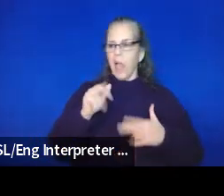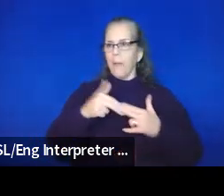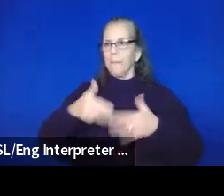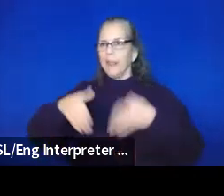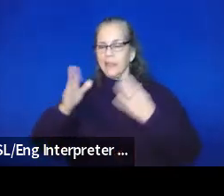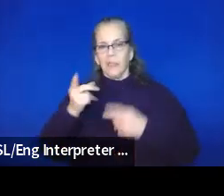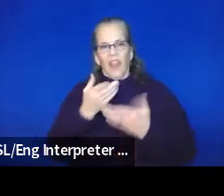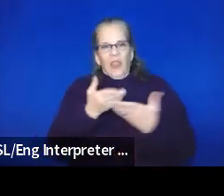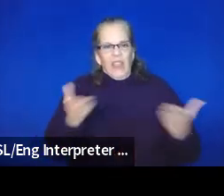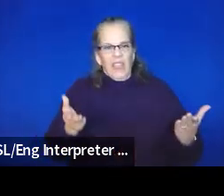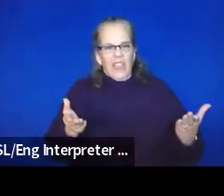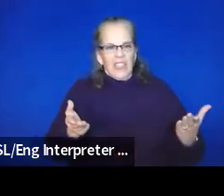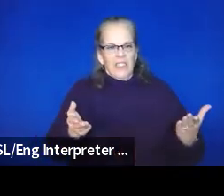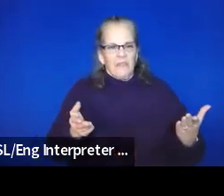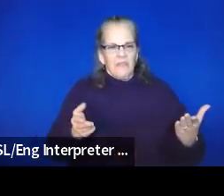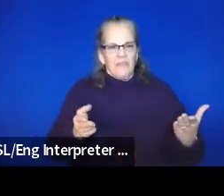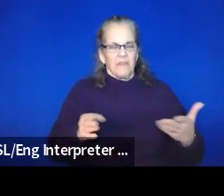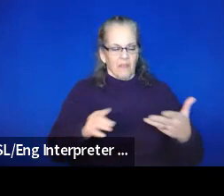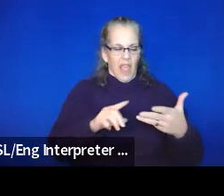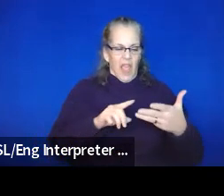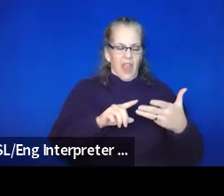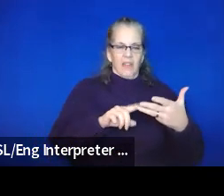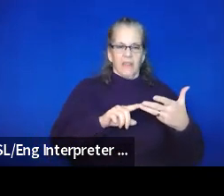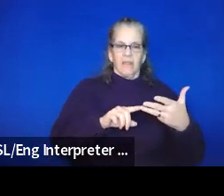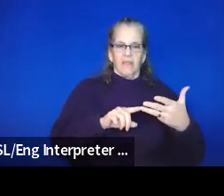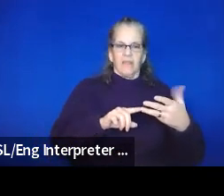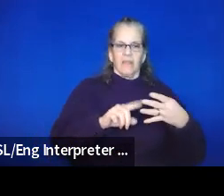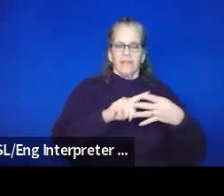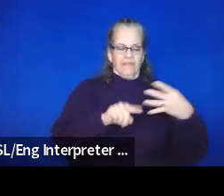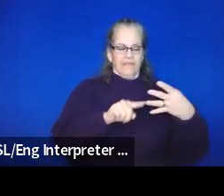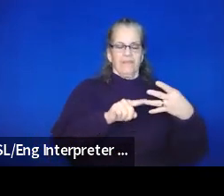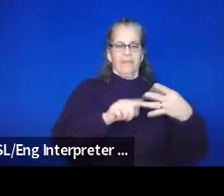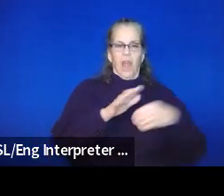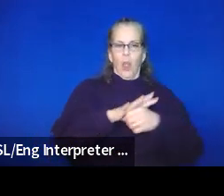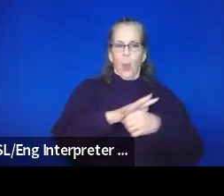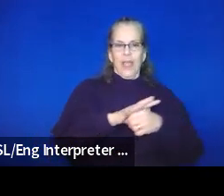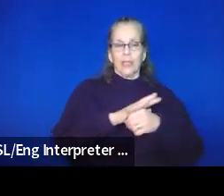And location is very much affected by severe hearing loss.